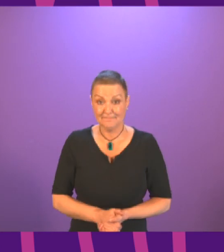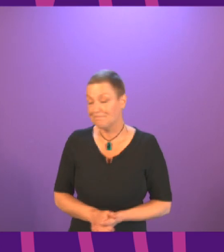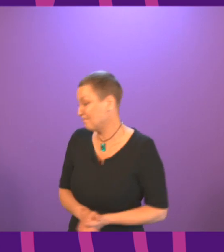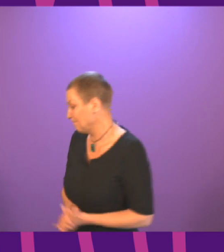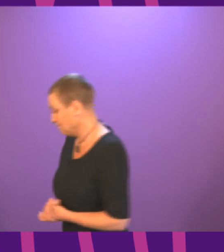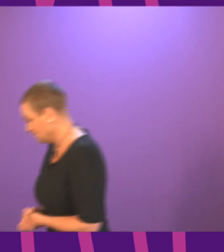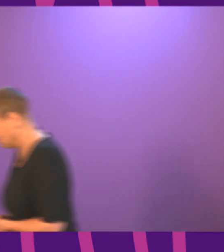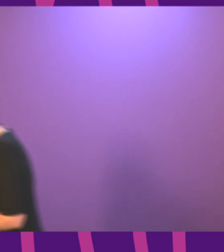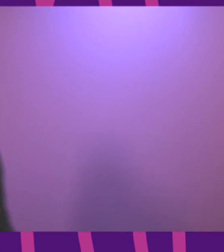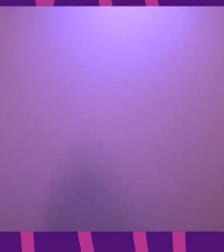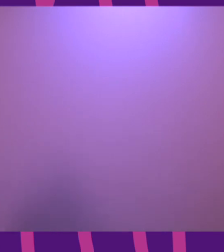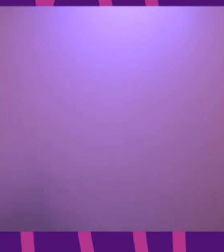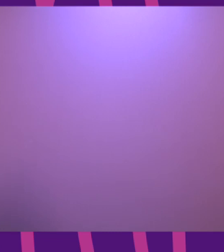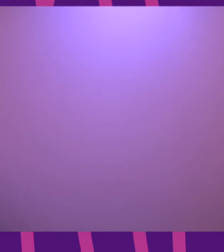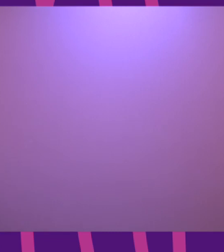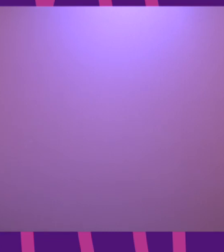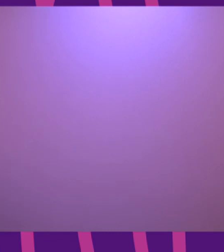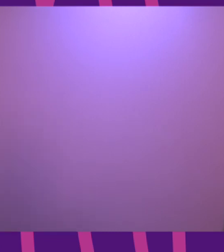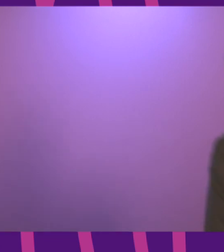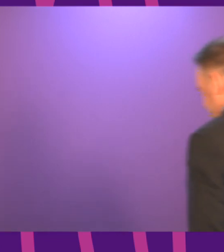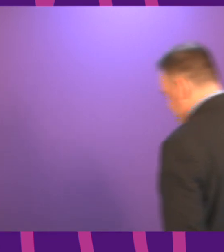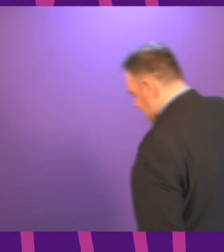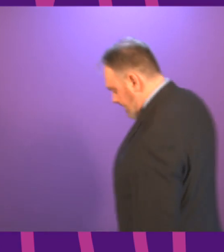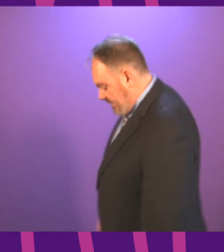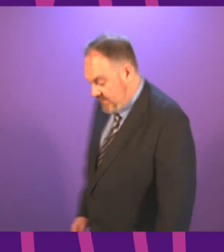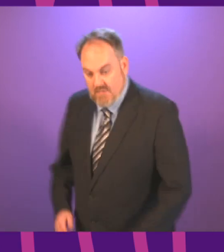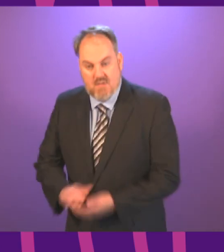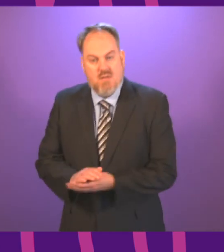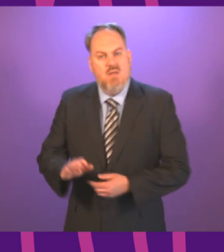Stuart McMillan (Greenock and Inverclyde) (SNP):